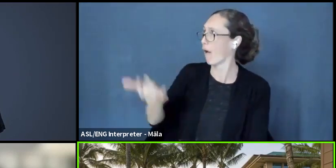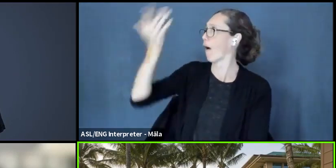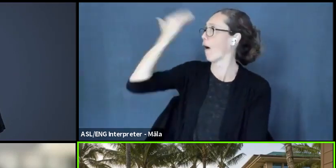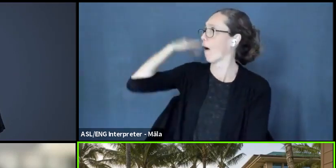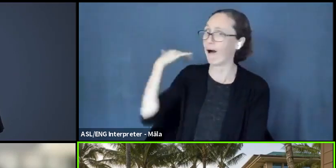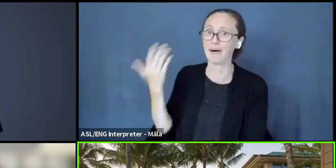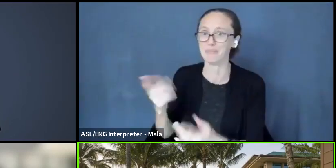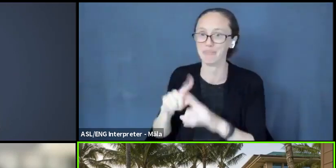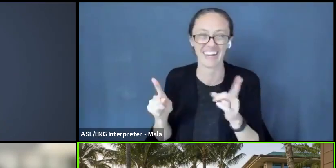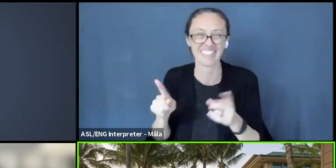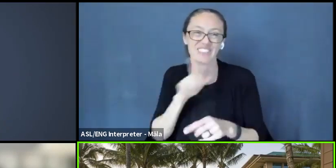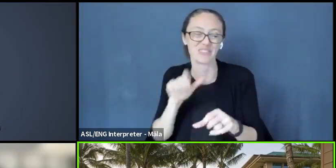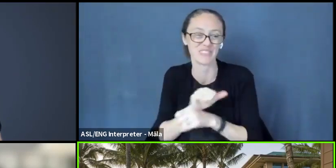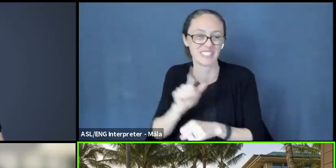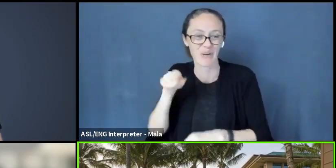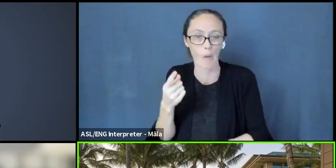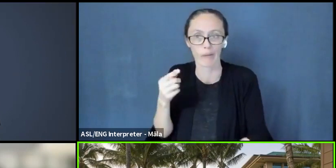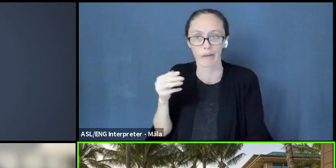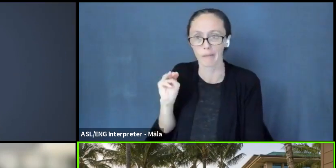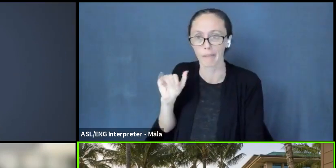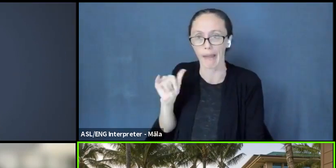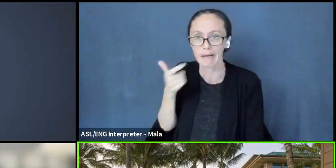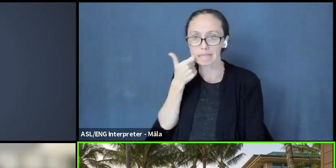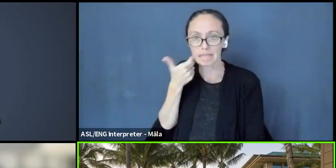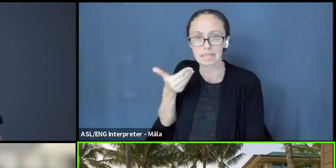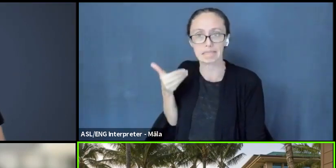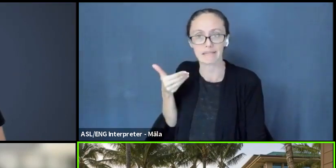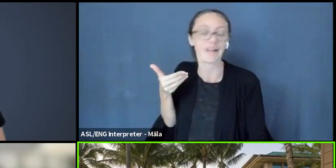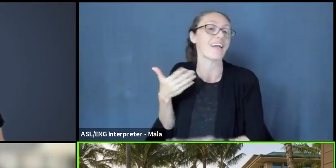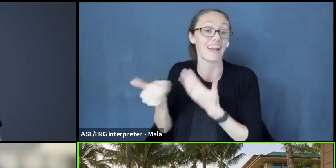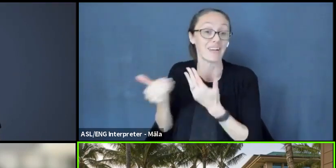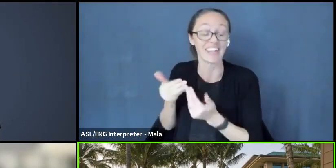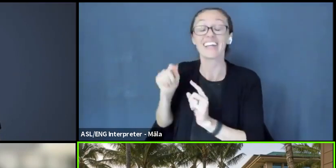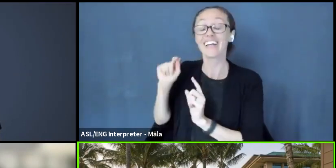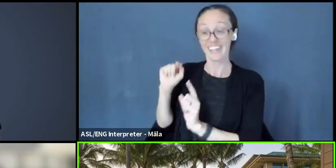time ago.